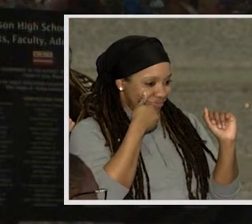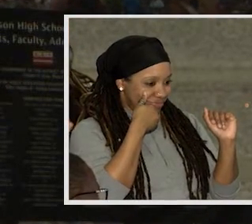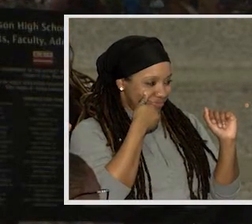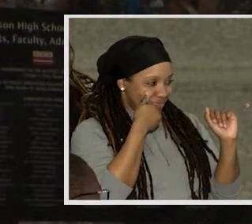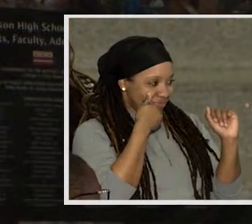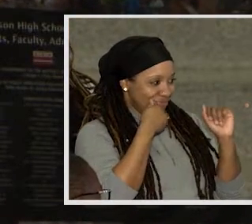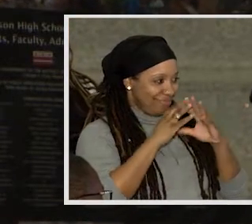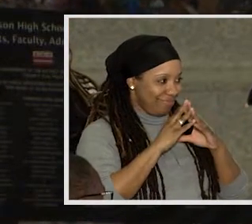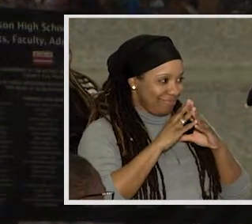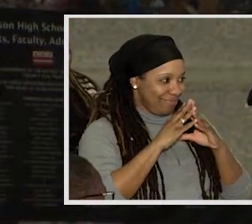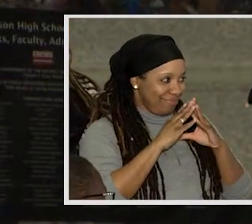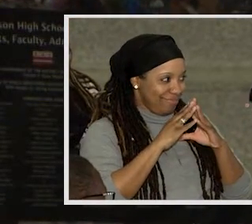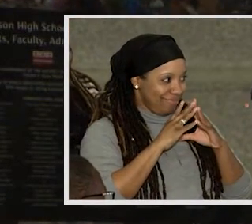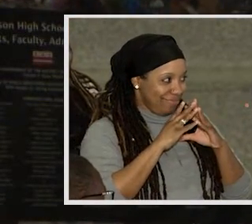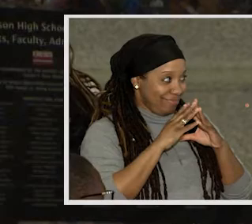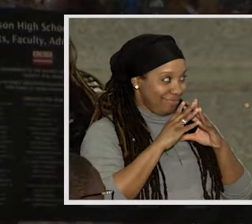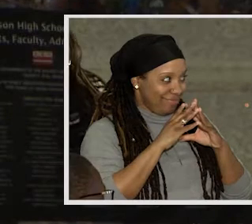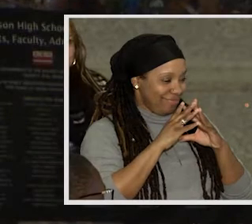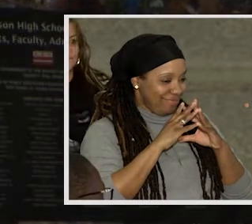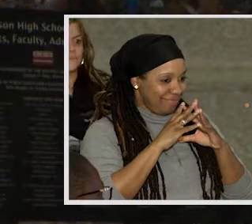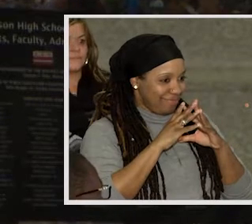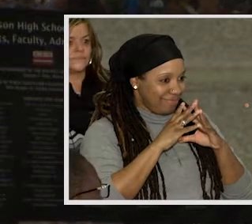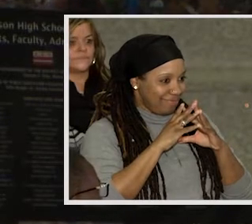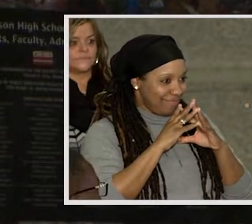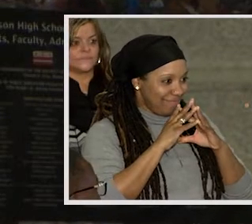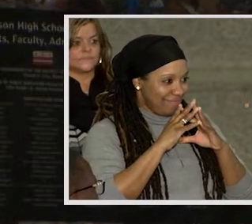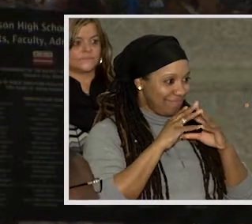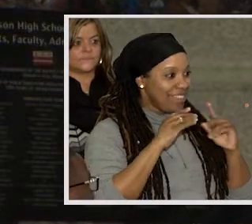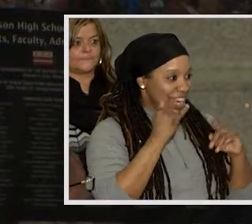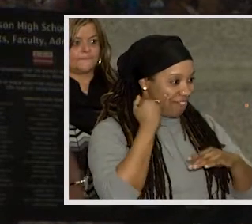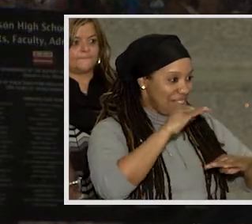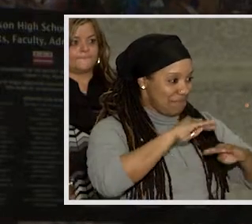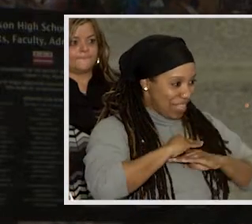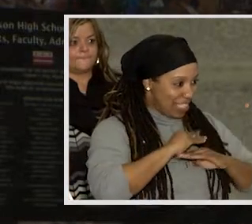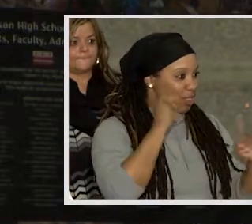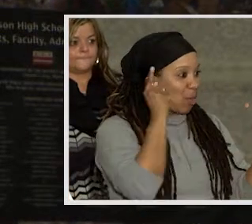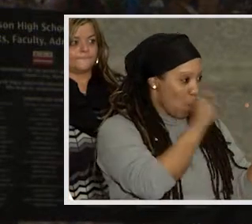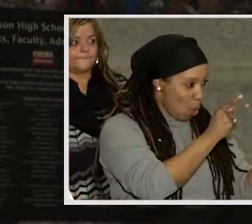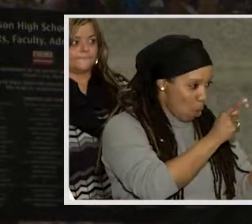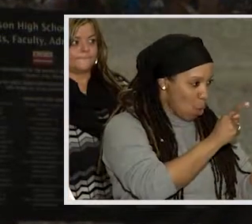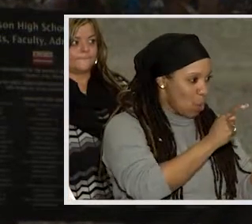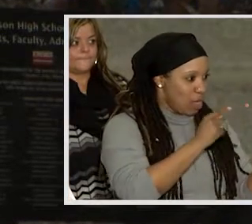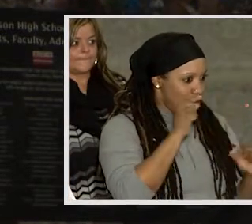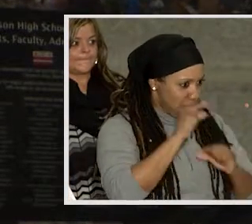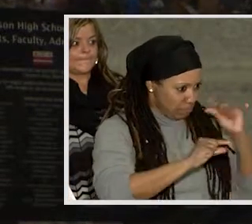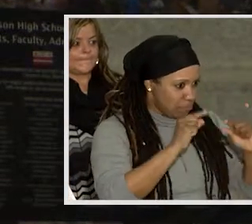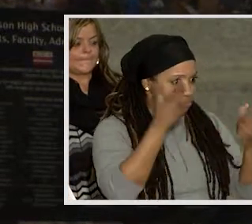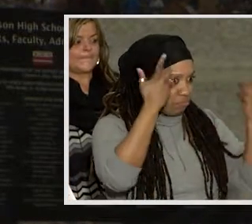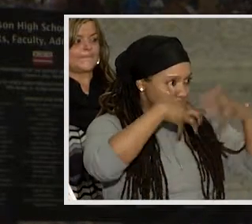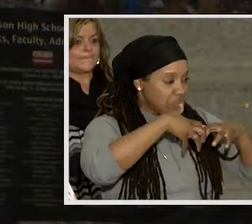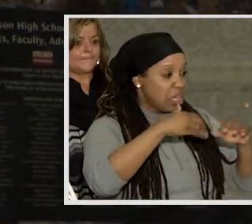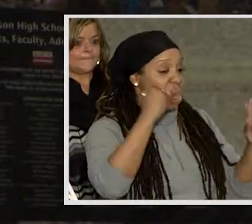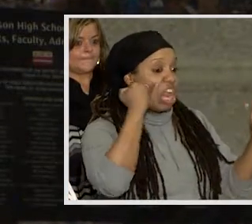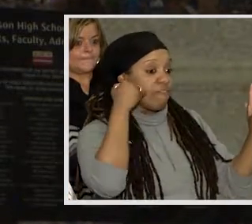WAY TO INCENTIVIZE EVEN BETTER PERFORMANCE AND EXPANDING ON THOSE SERVICES AND THOSE ACTIVITIES SO THAT WAS OUR IDEA.